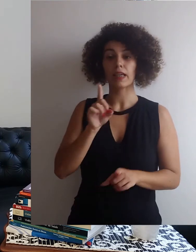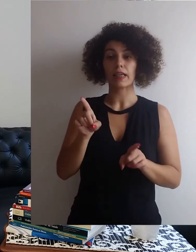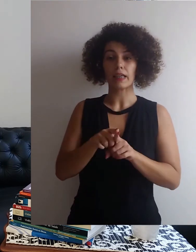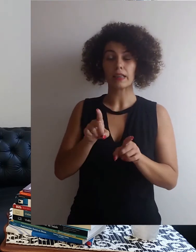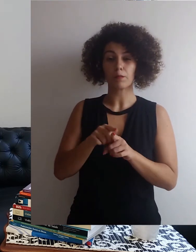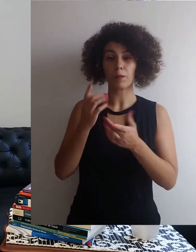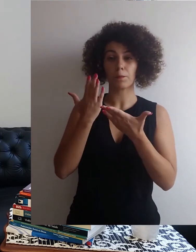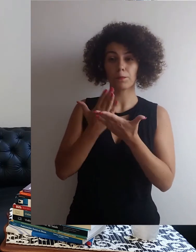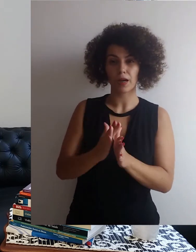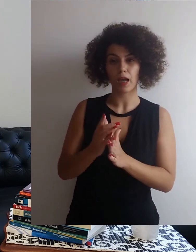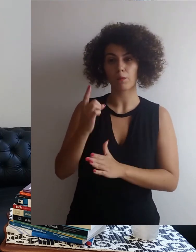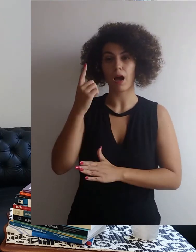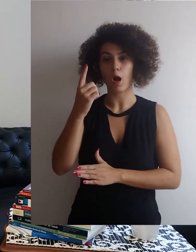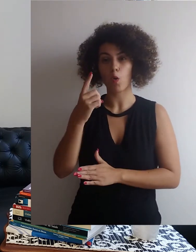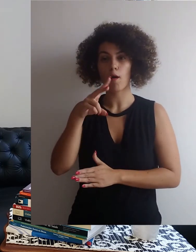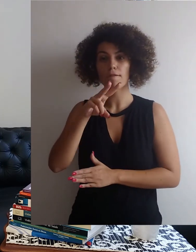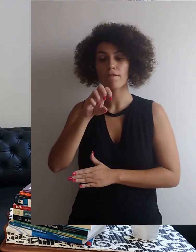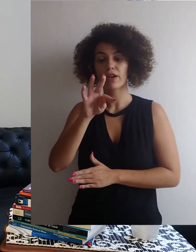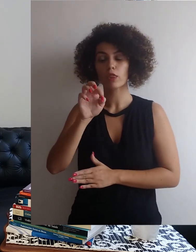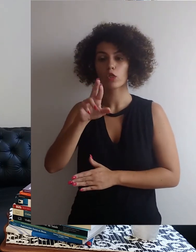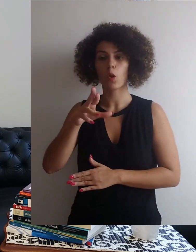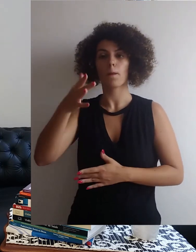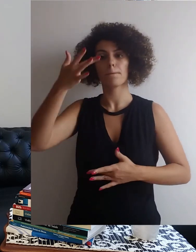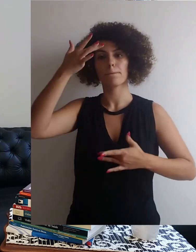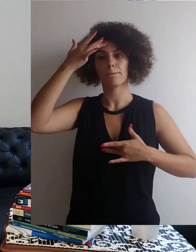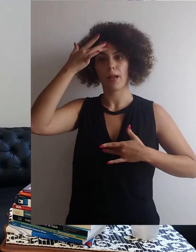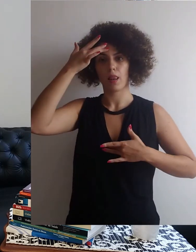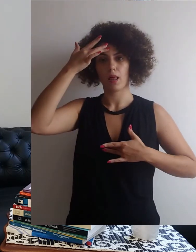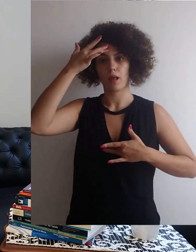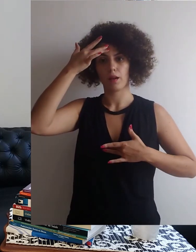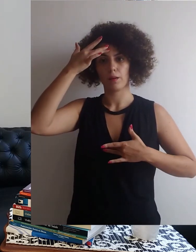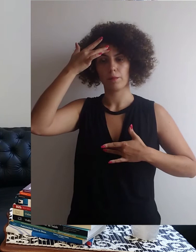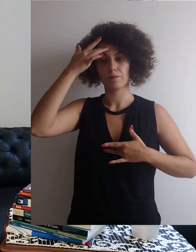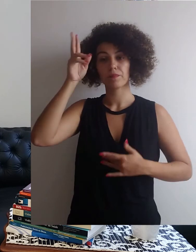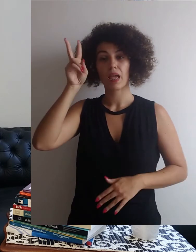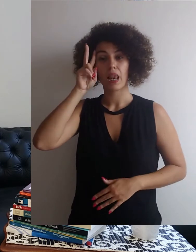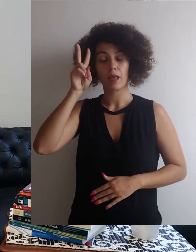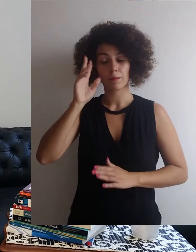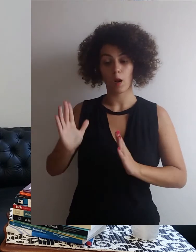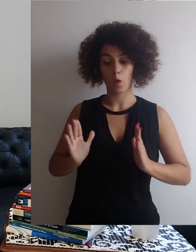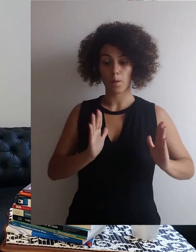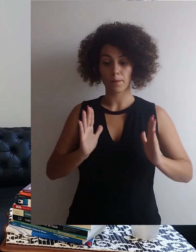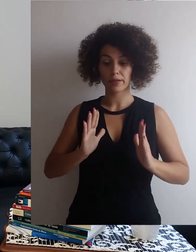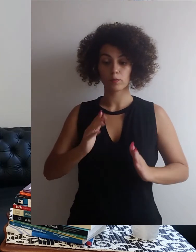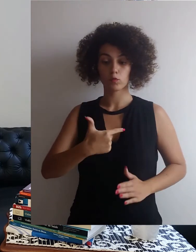the yellow fever vaccine and in the indication of one of the malaria vectors. It is also worth remembering that the Vargas